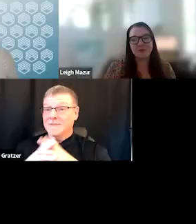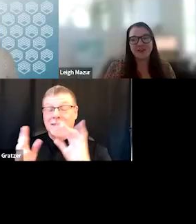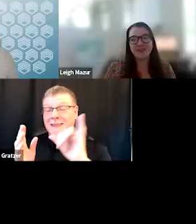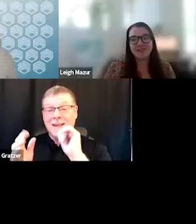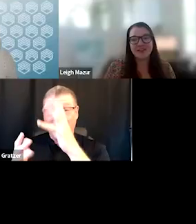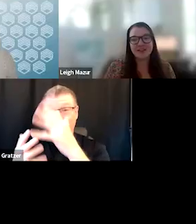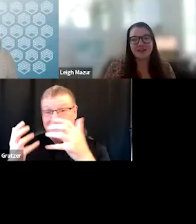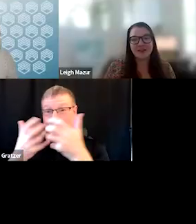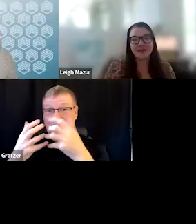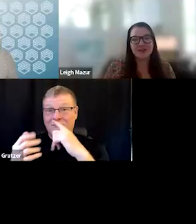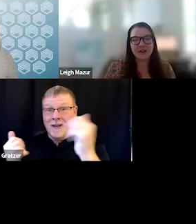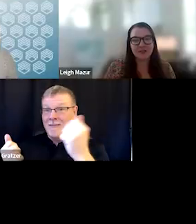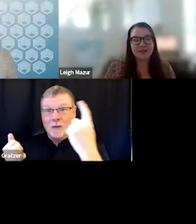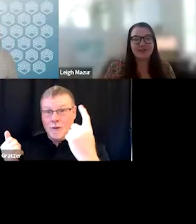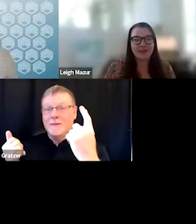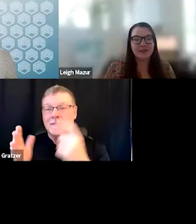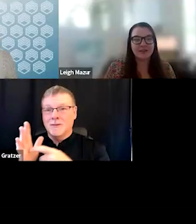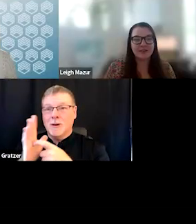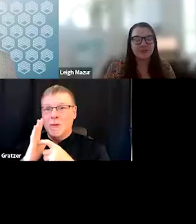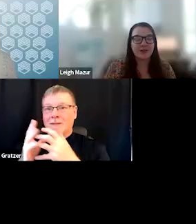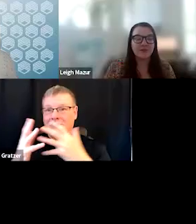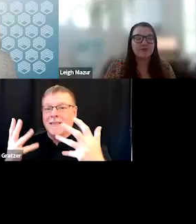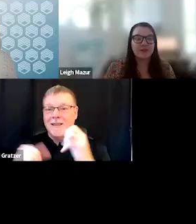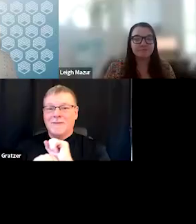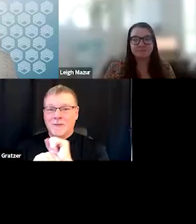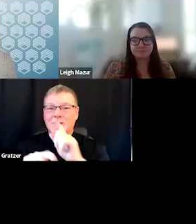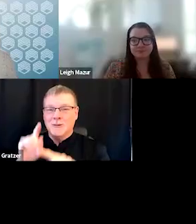so it takes a lot of effort and navigating to find the right fit.